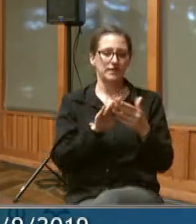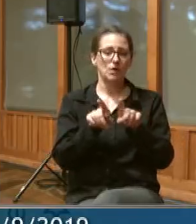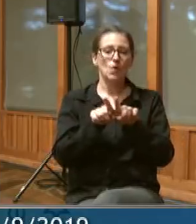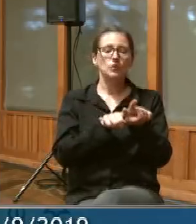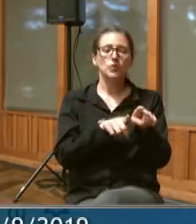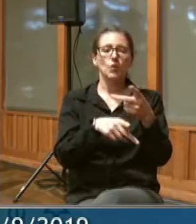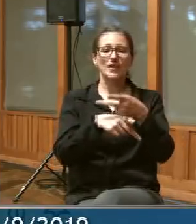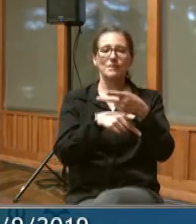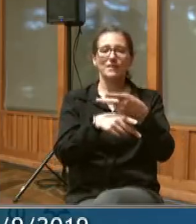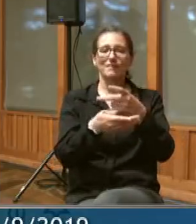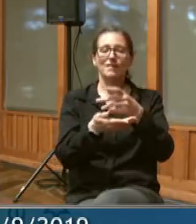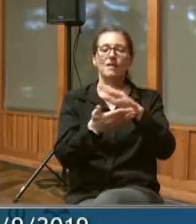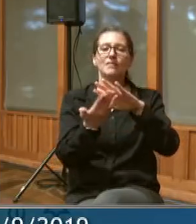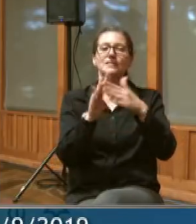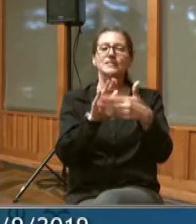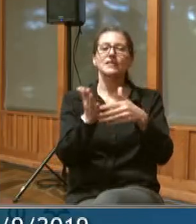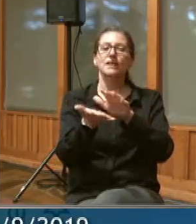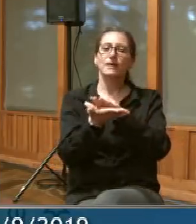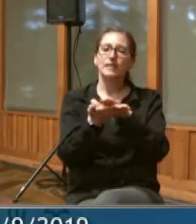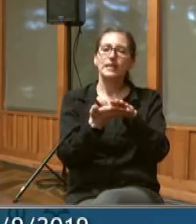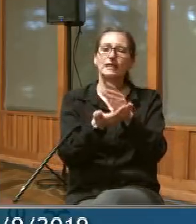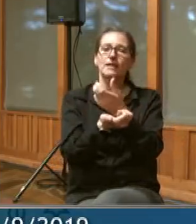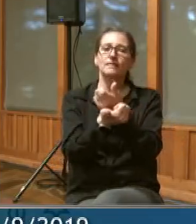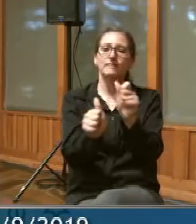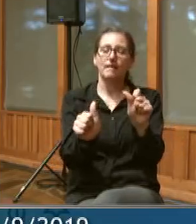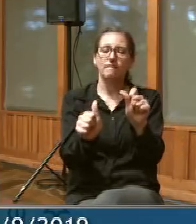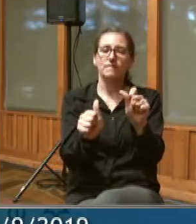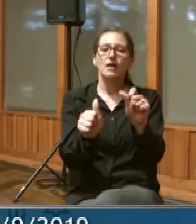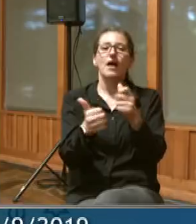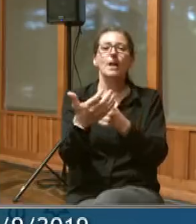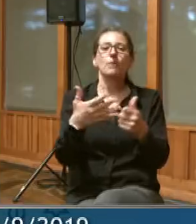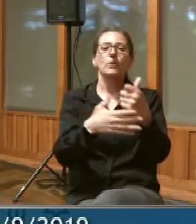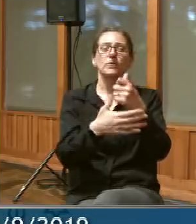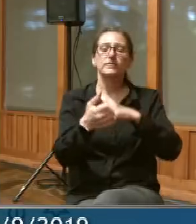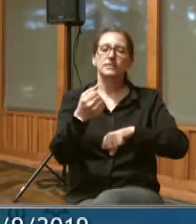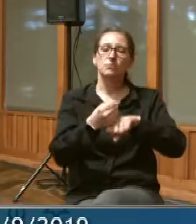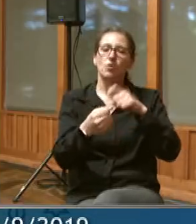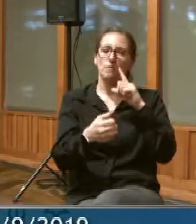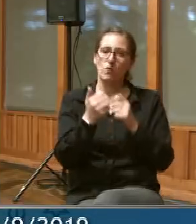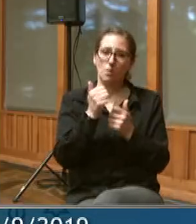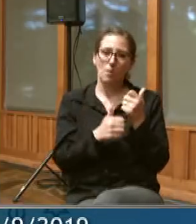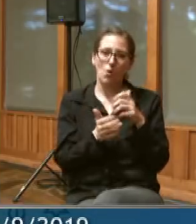CORE VALUES THAT HAS MADE PORTLAND A GREAT CITY. PRESERVING THE CLEAN AND SAFE